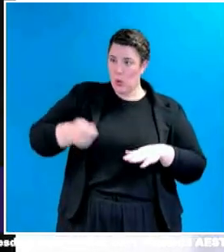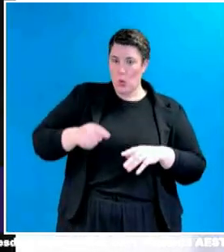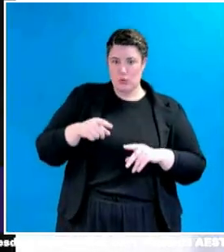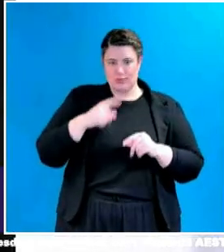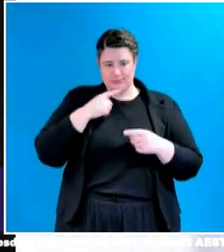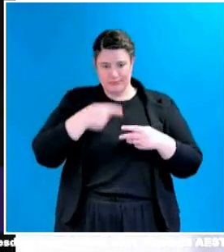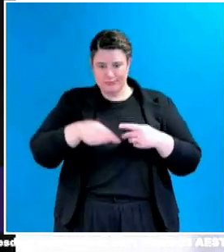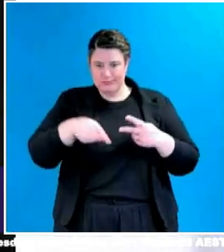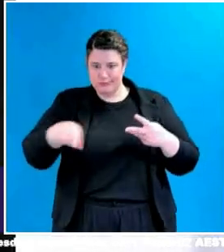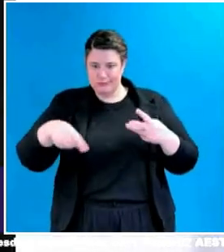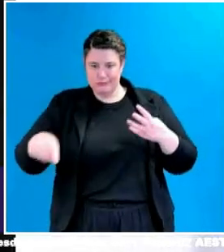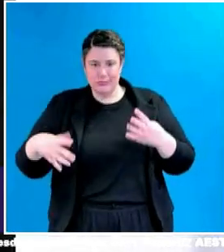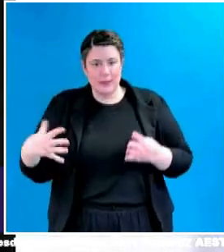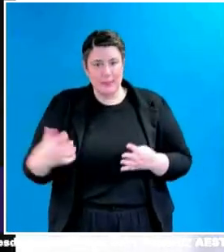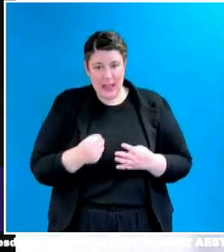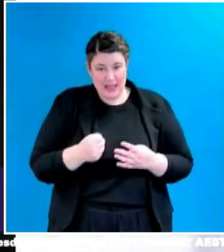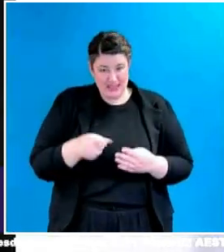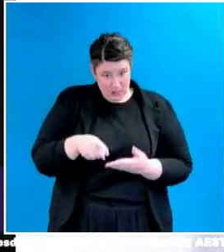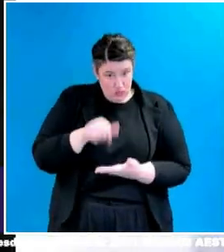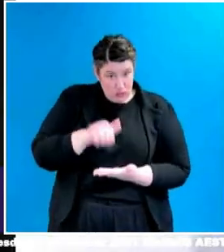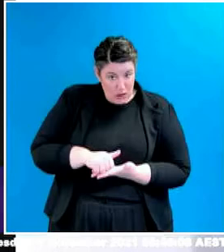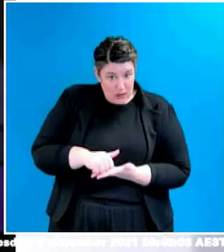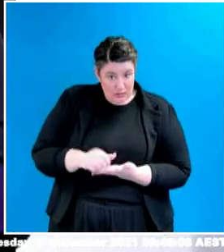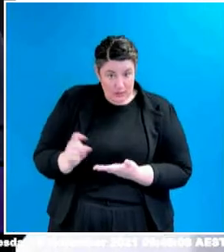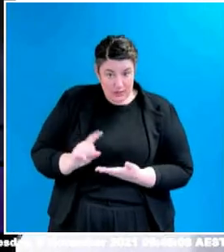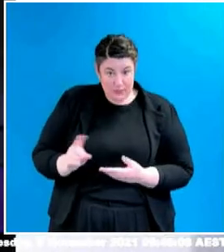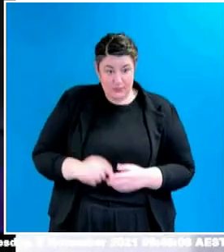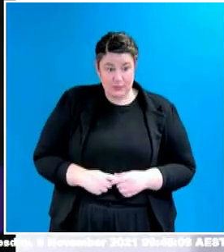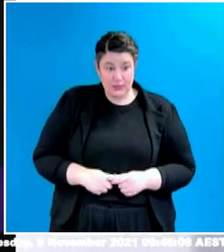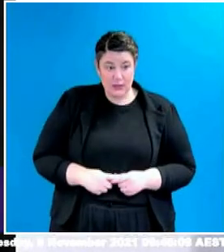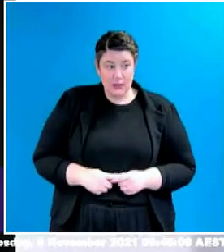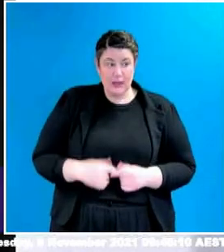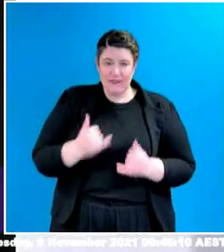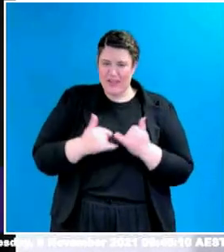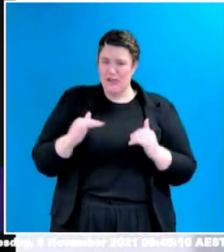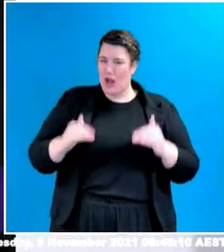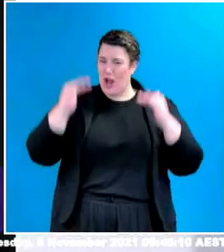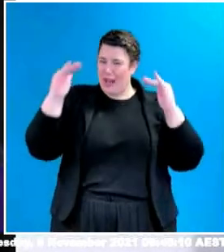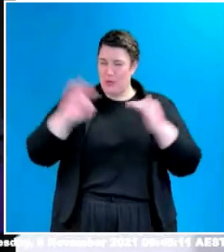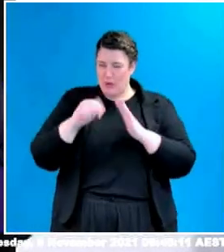Is that a fair description of economic, social and cultural rights at a very high level?